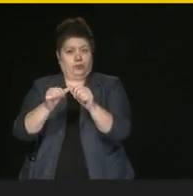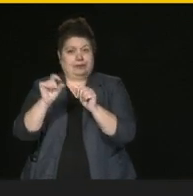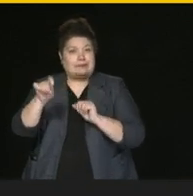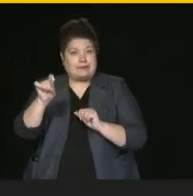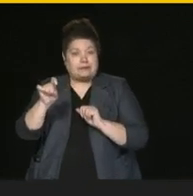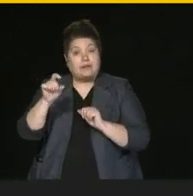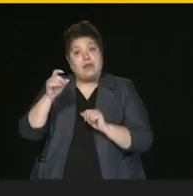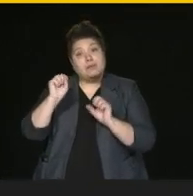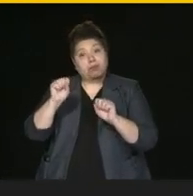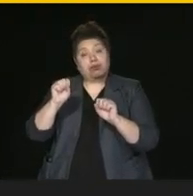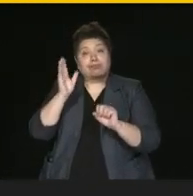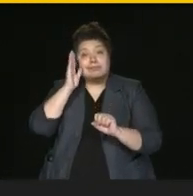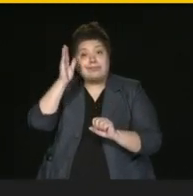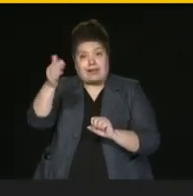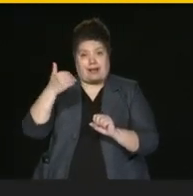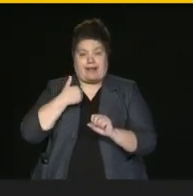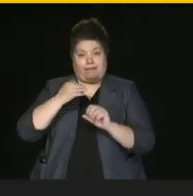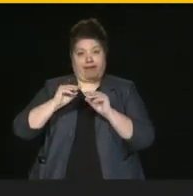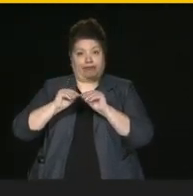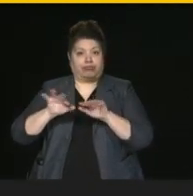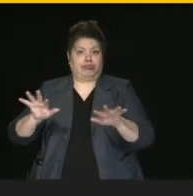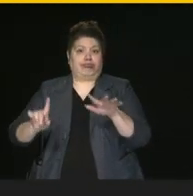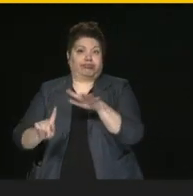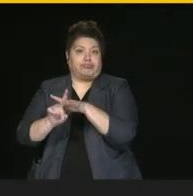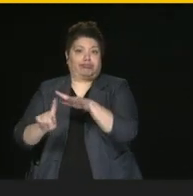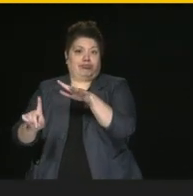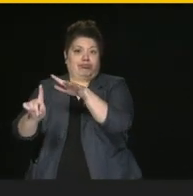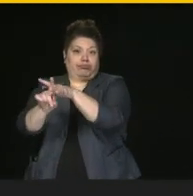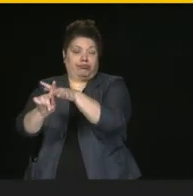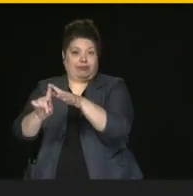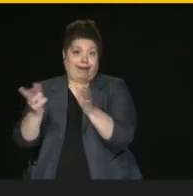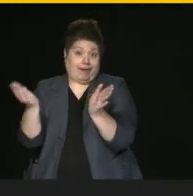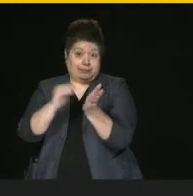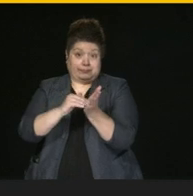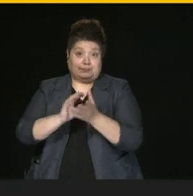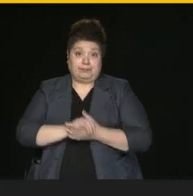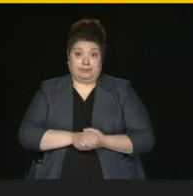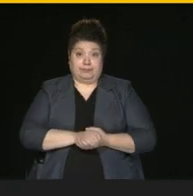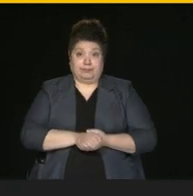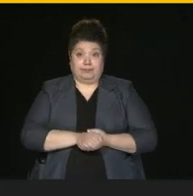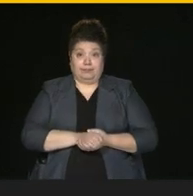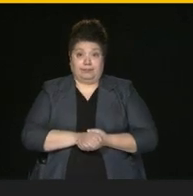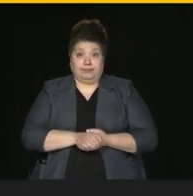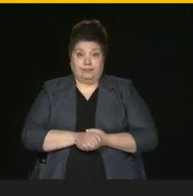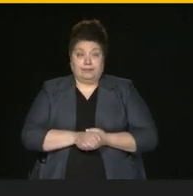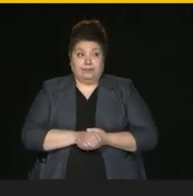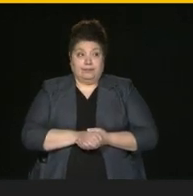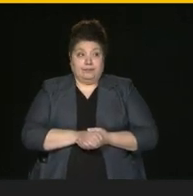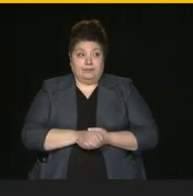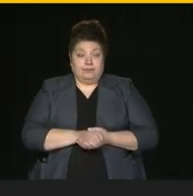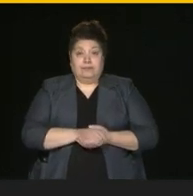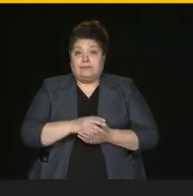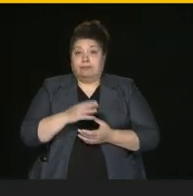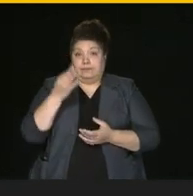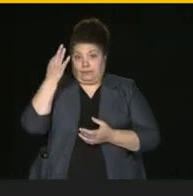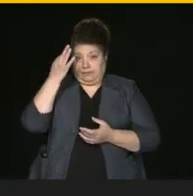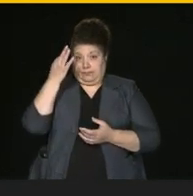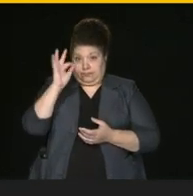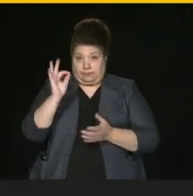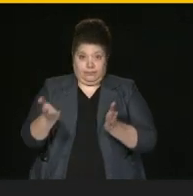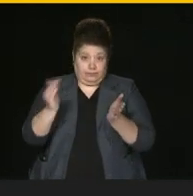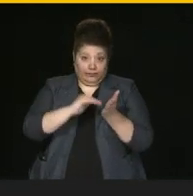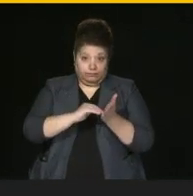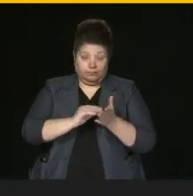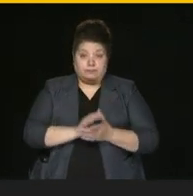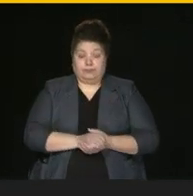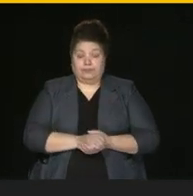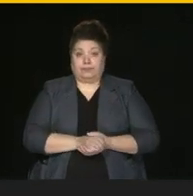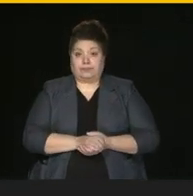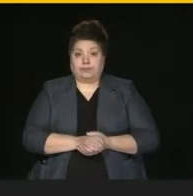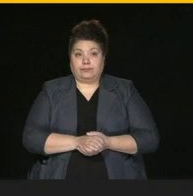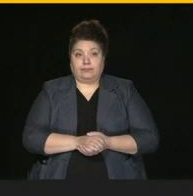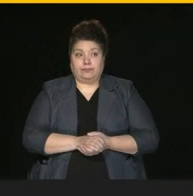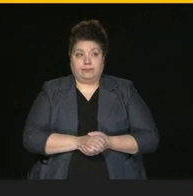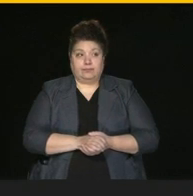THE GROWTH OF FUTURE SMALLER